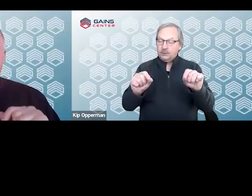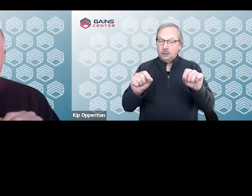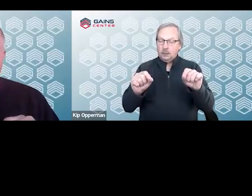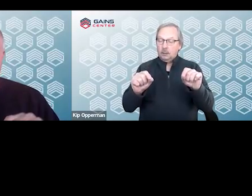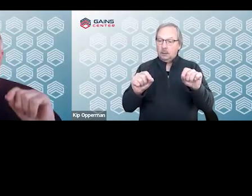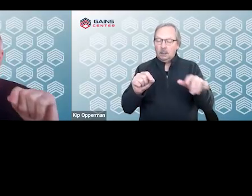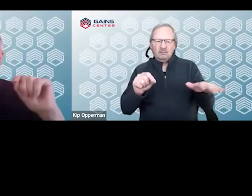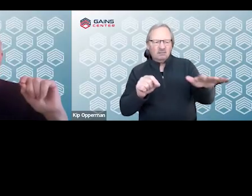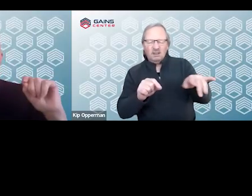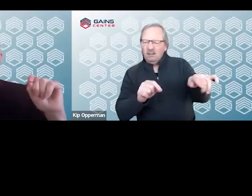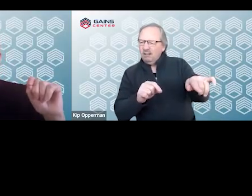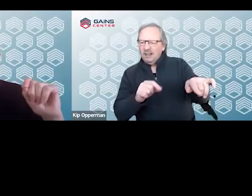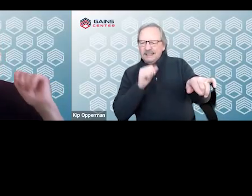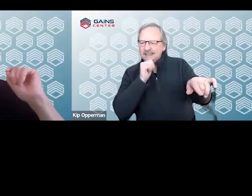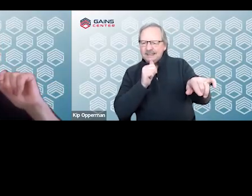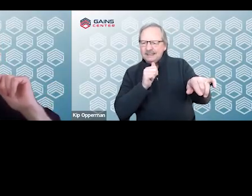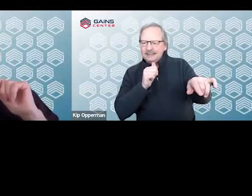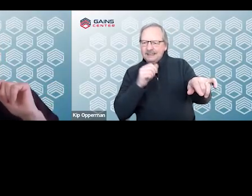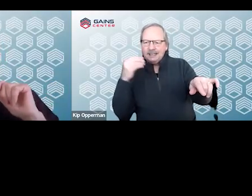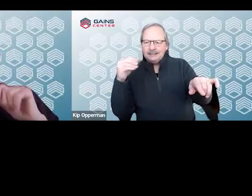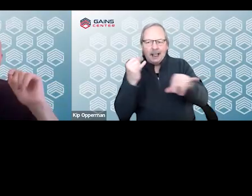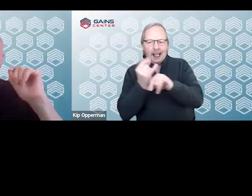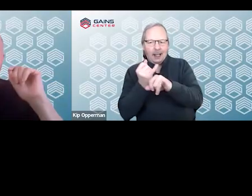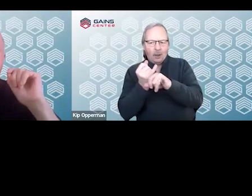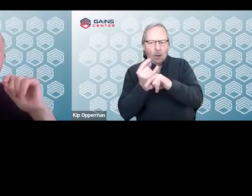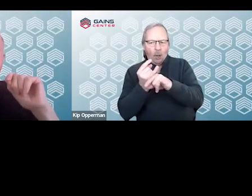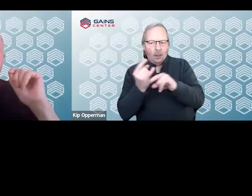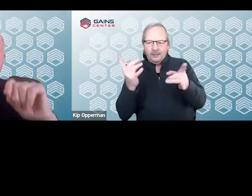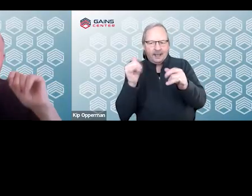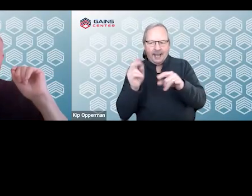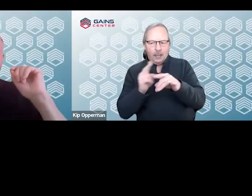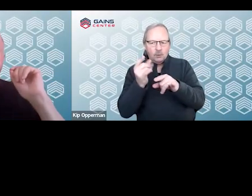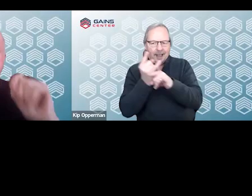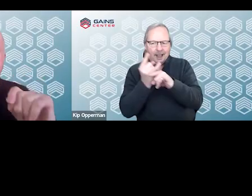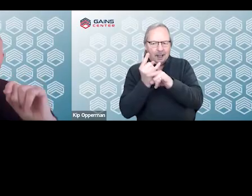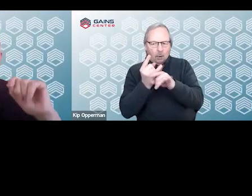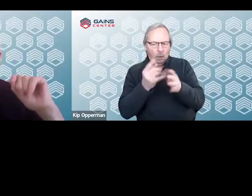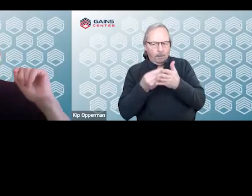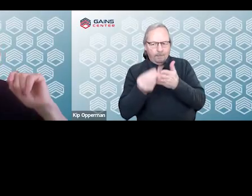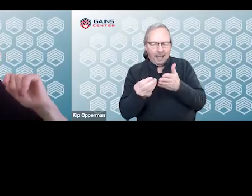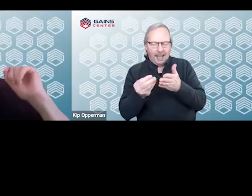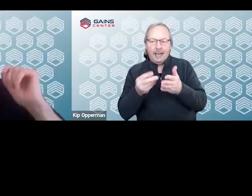that do not sell alcohol. People can't use the cards for alcohol, tobacco,